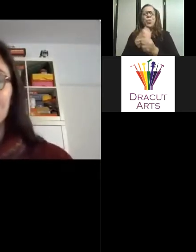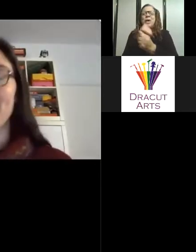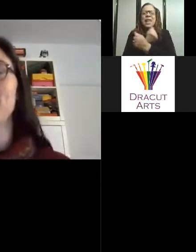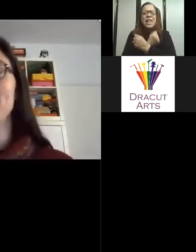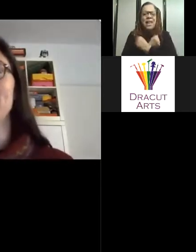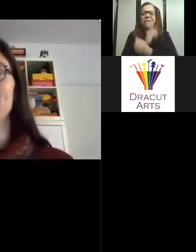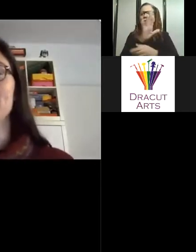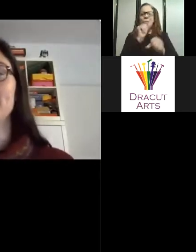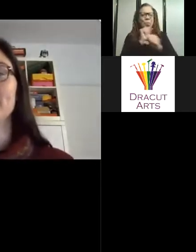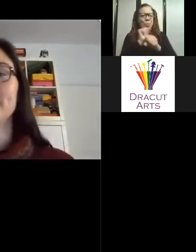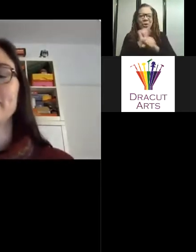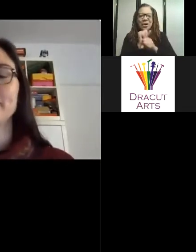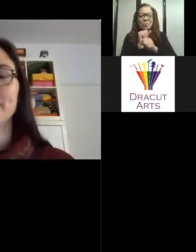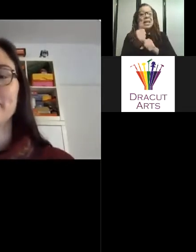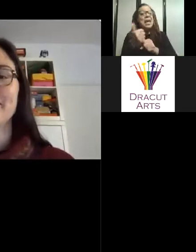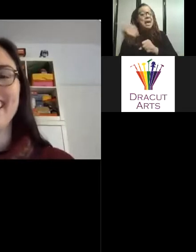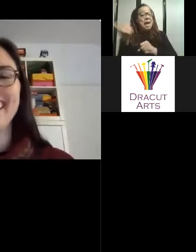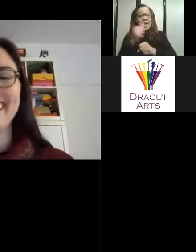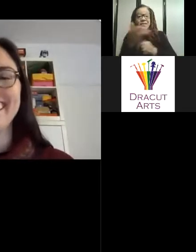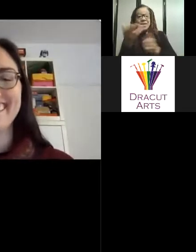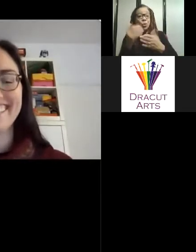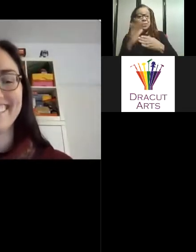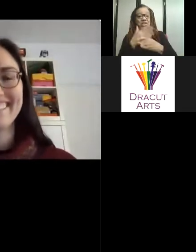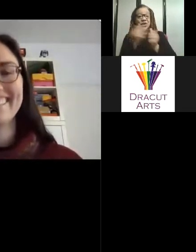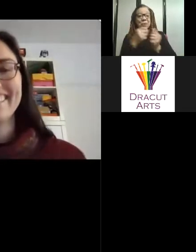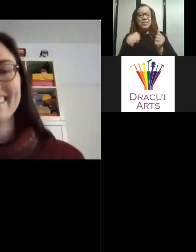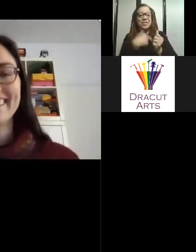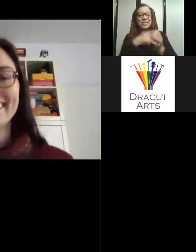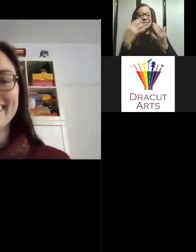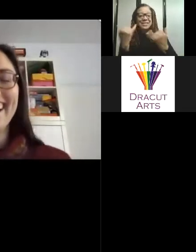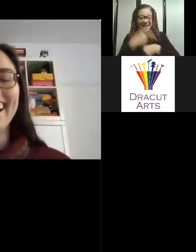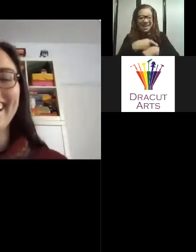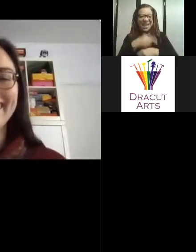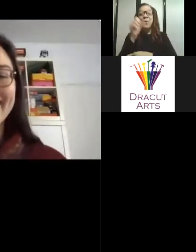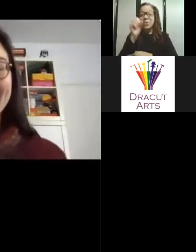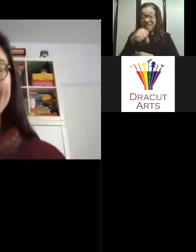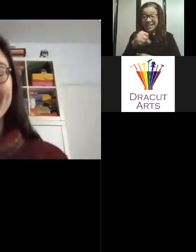Take it away! Thanks. Yeah, I'd BETTER have something to share after an intro like that!